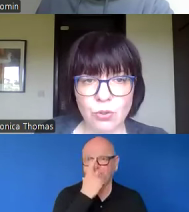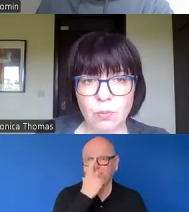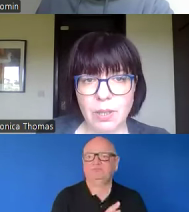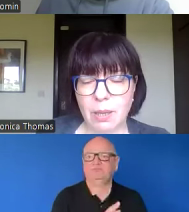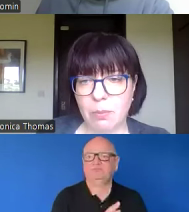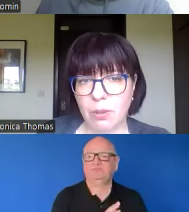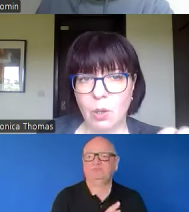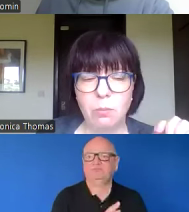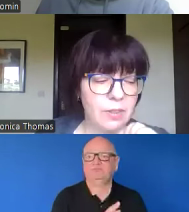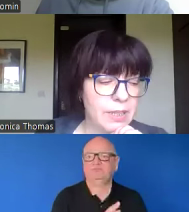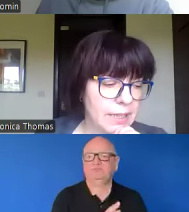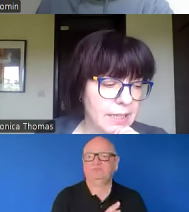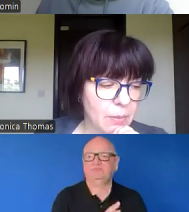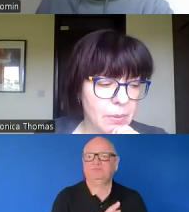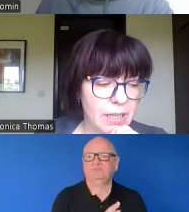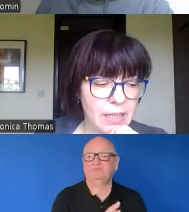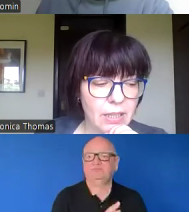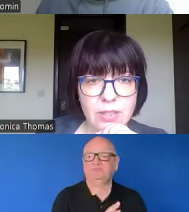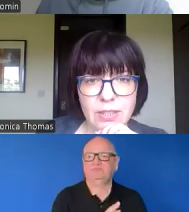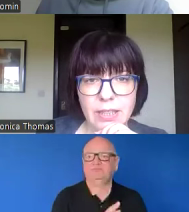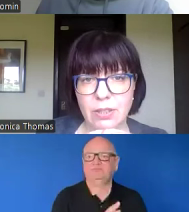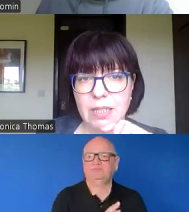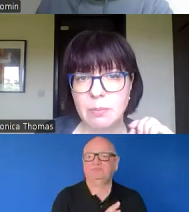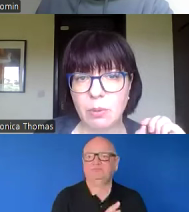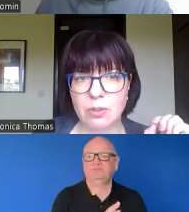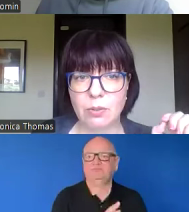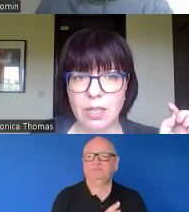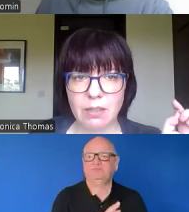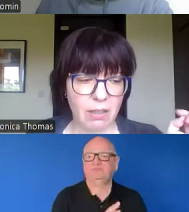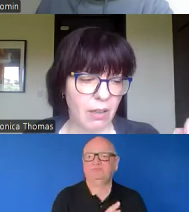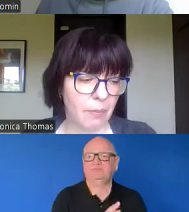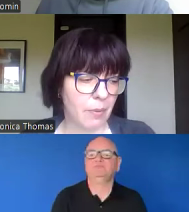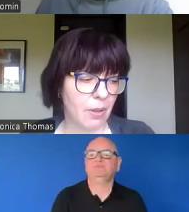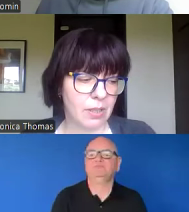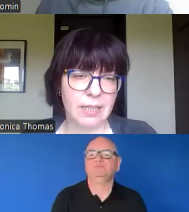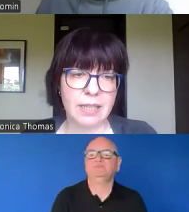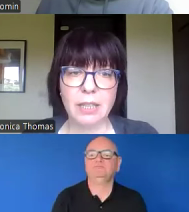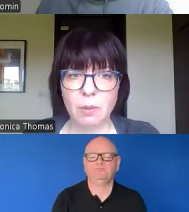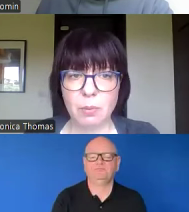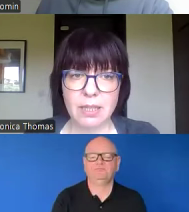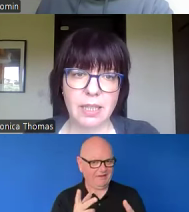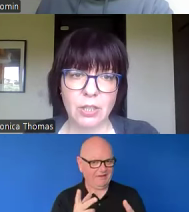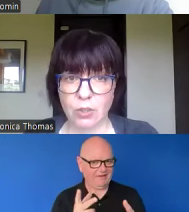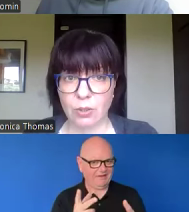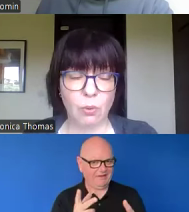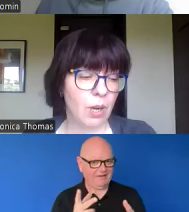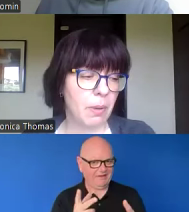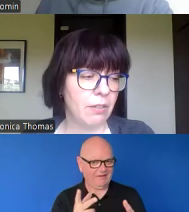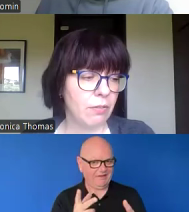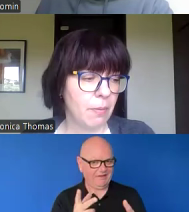You should be able, hopefully, to see the BSL translator in a small screen to the side of the presentation or above.